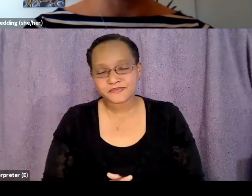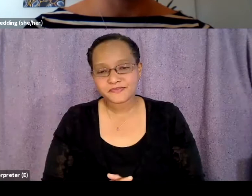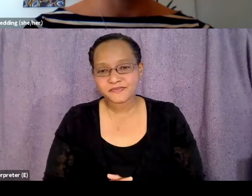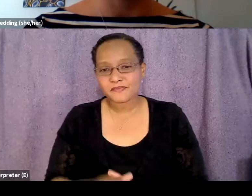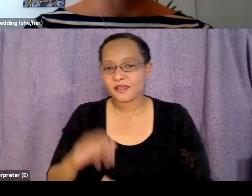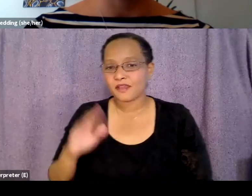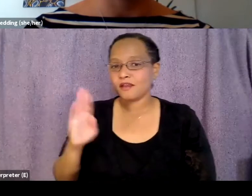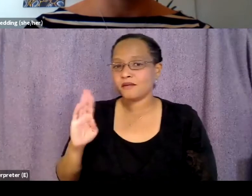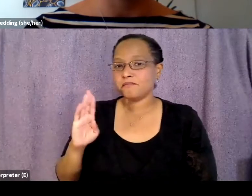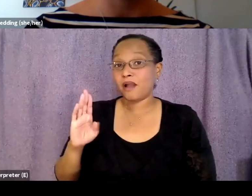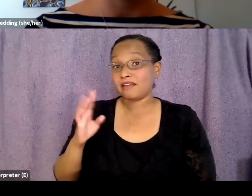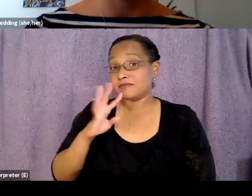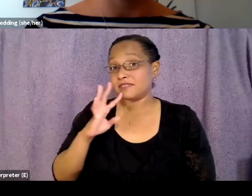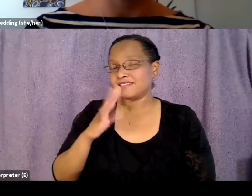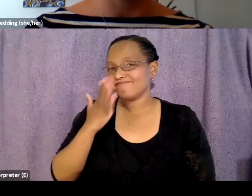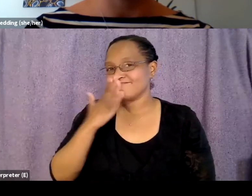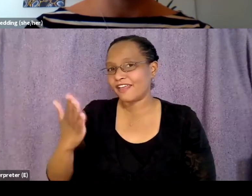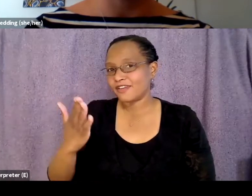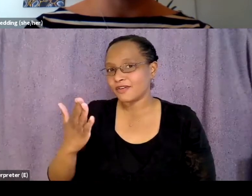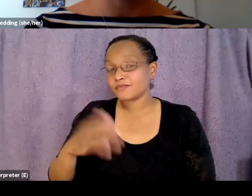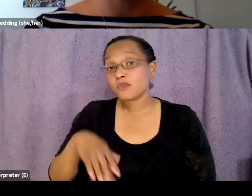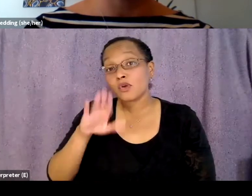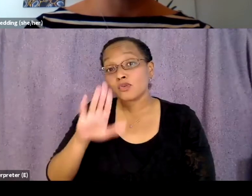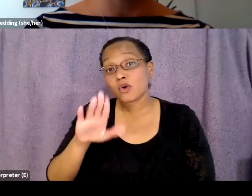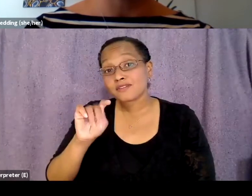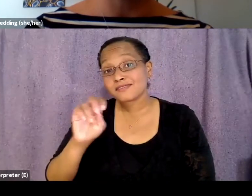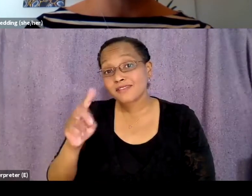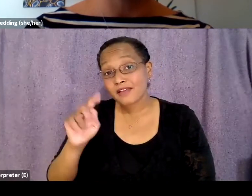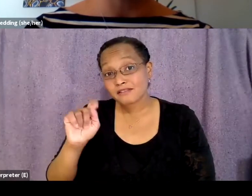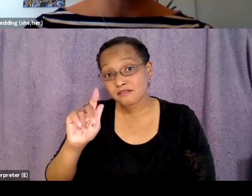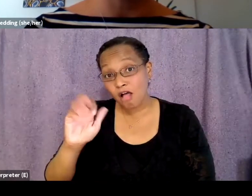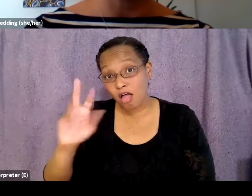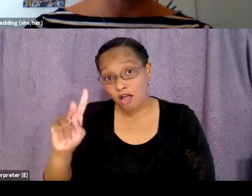Bucket Manyweather: And in your Ted talk, you described being a dreamer growing up,